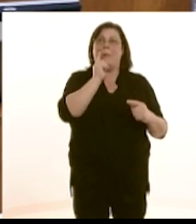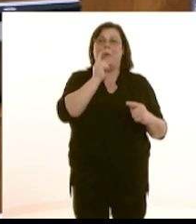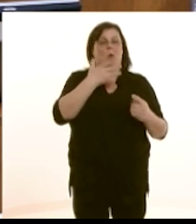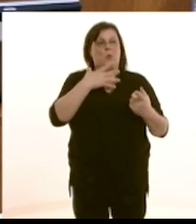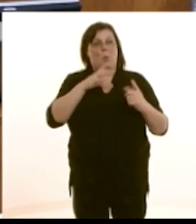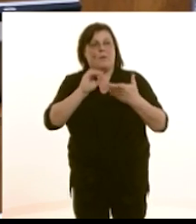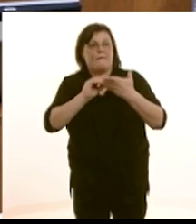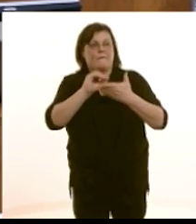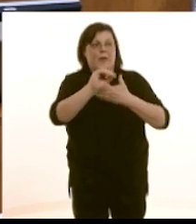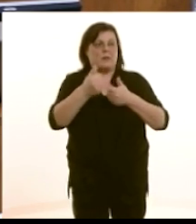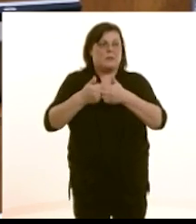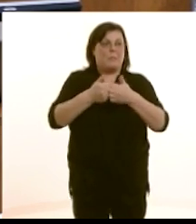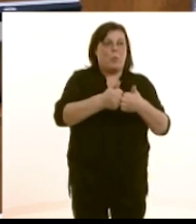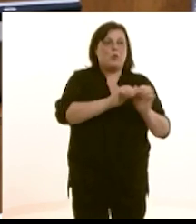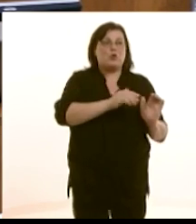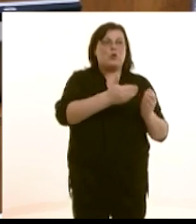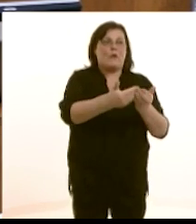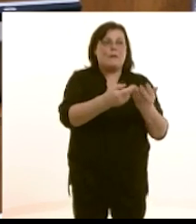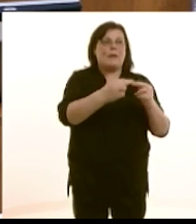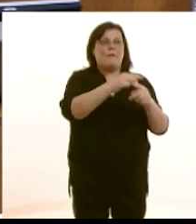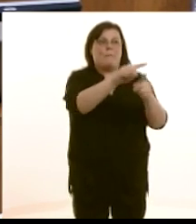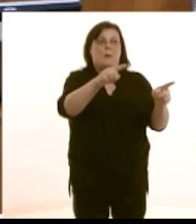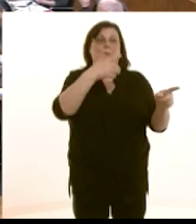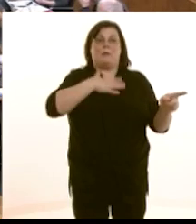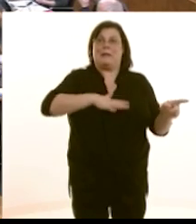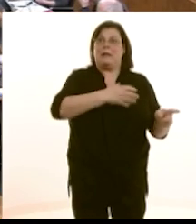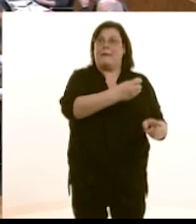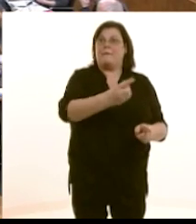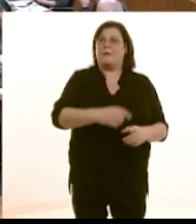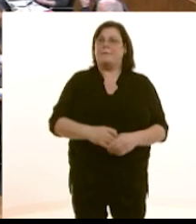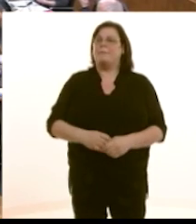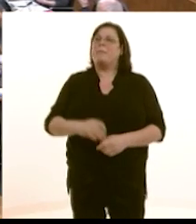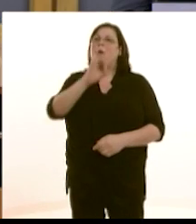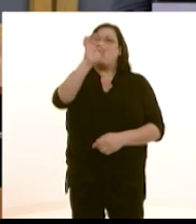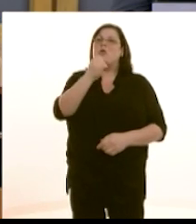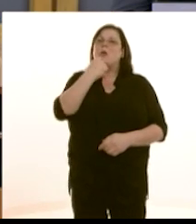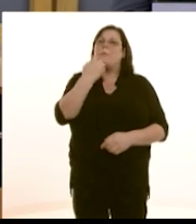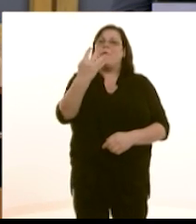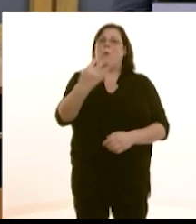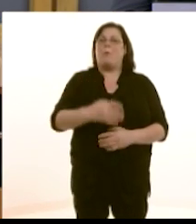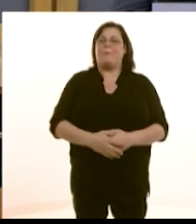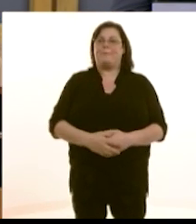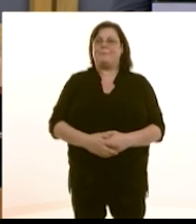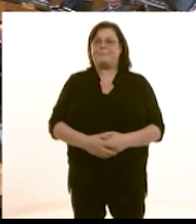of service where there is a local need for that service.